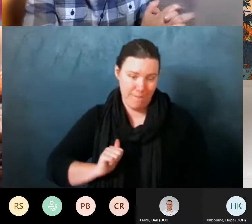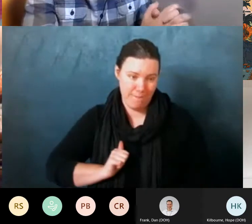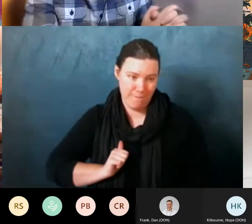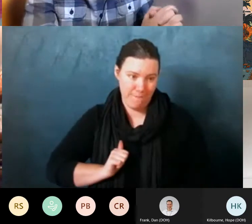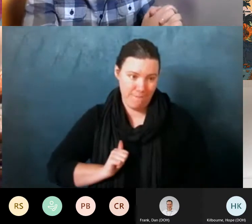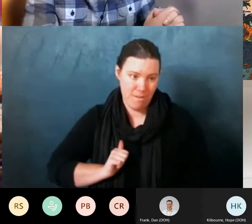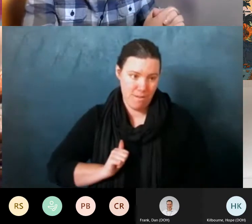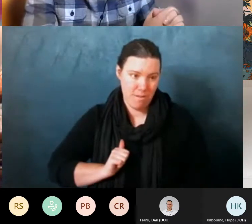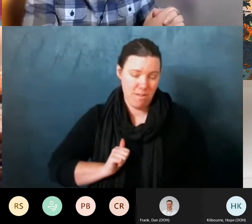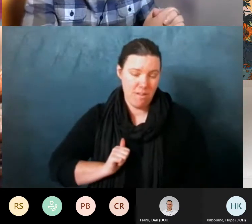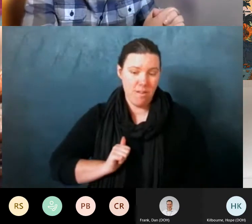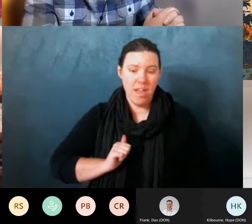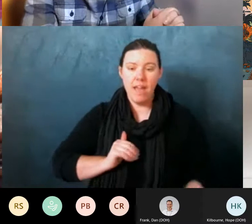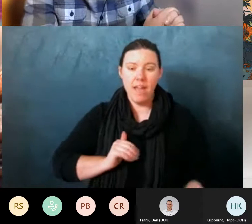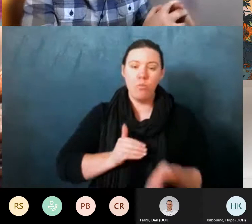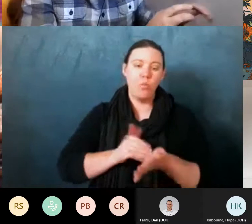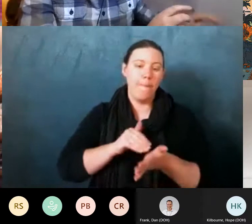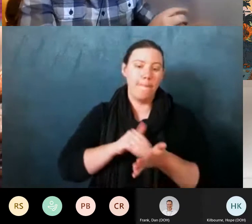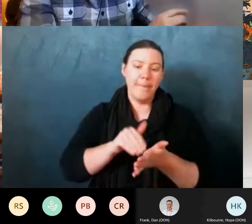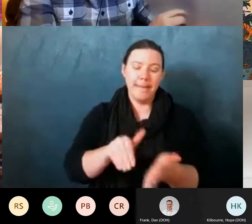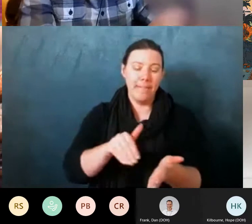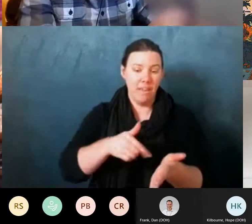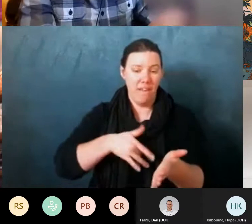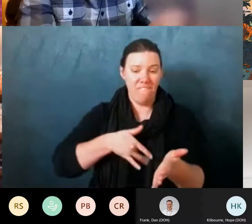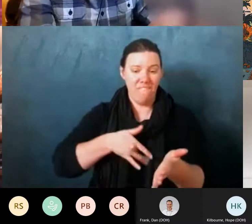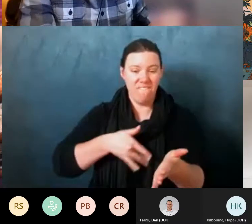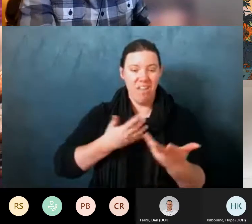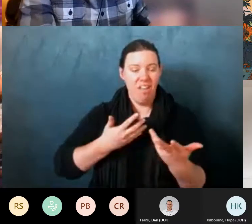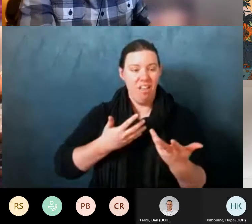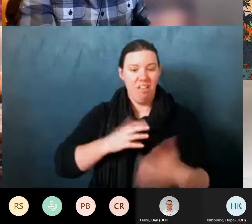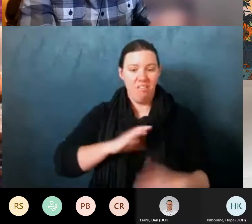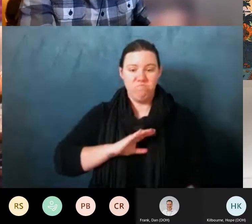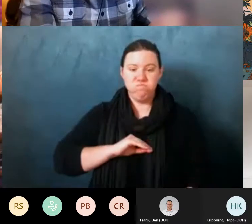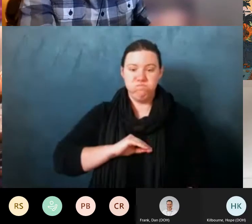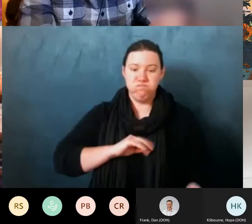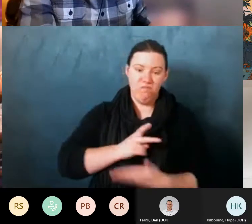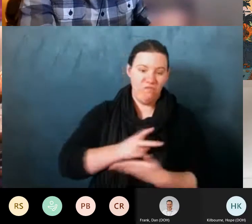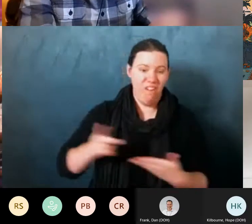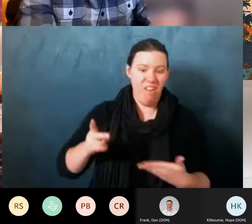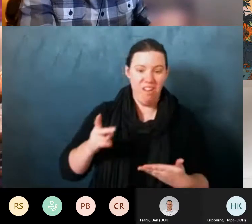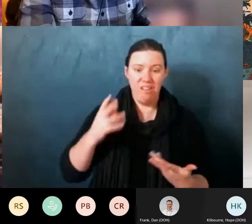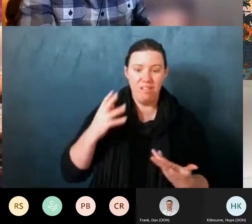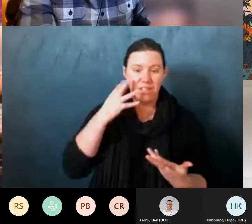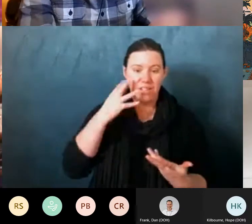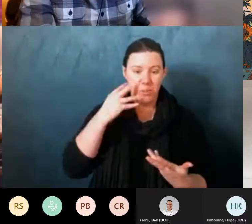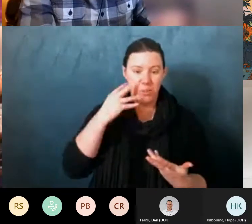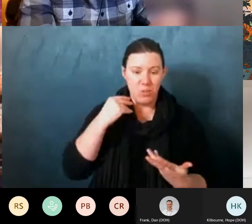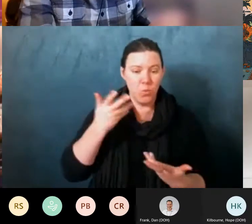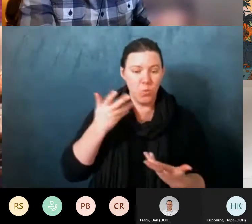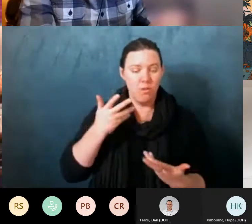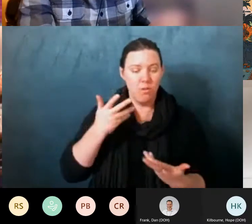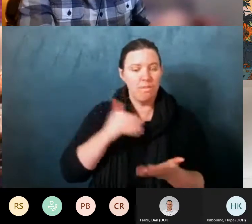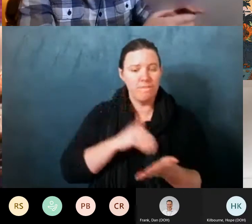that I've had repeatedly with the healthcare system is not being heard. The first experience that I had that was pretty negative